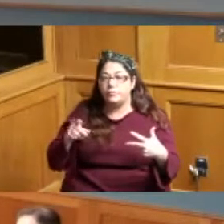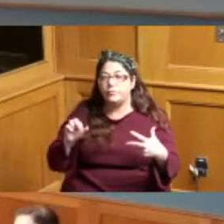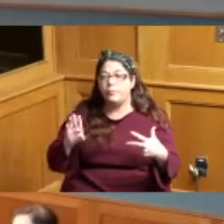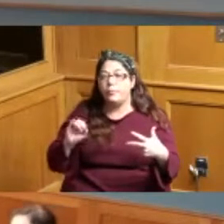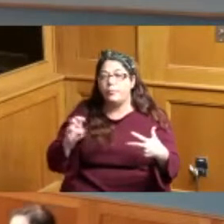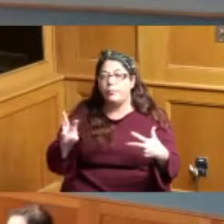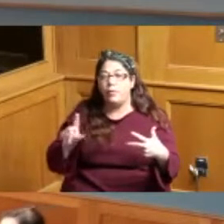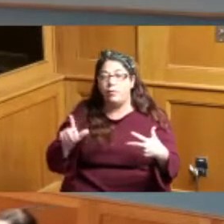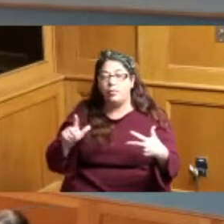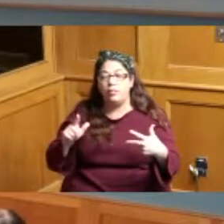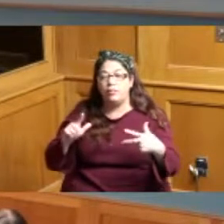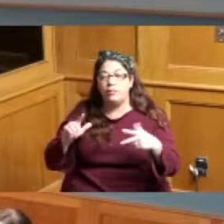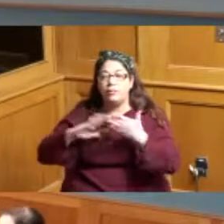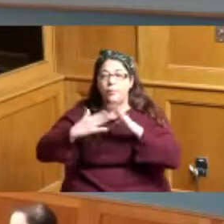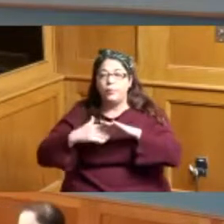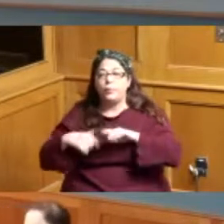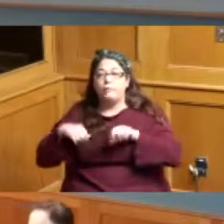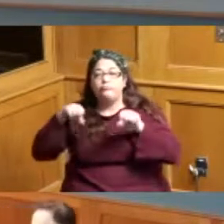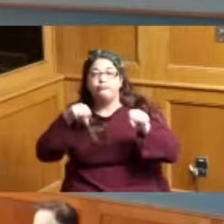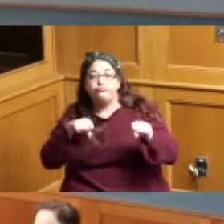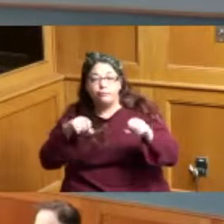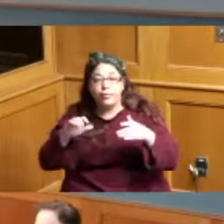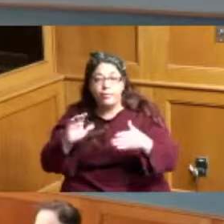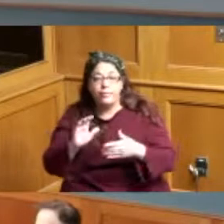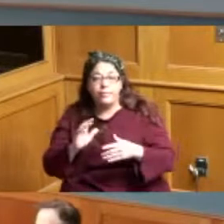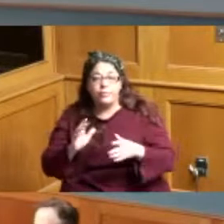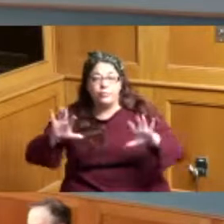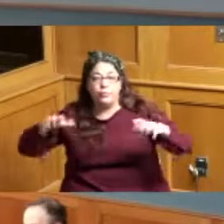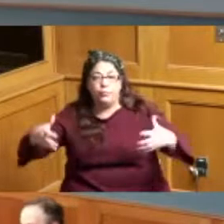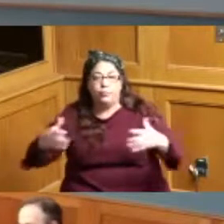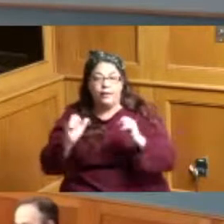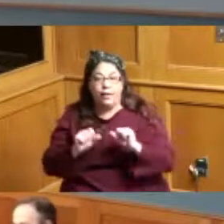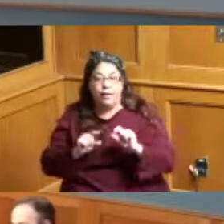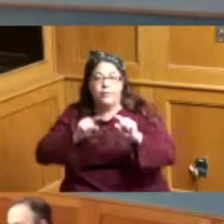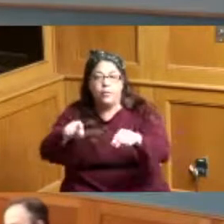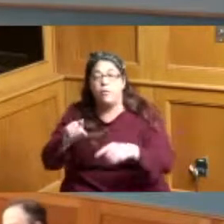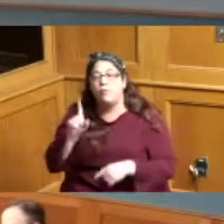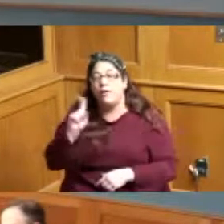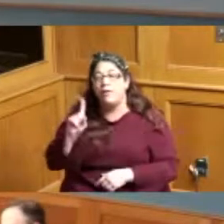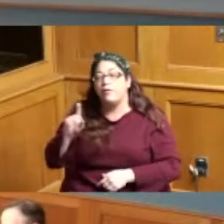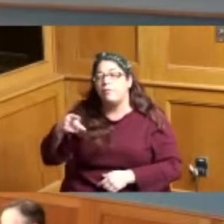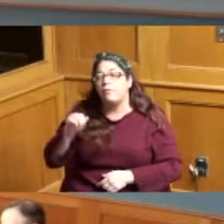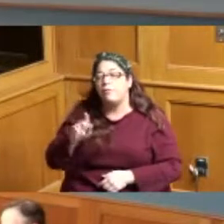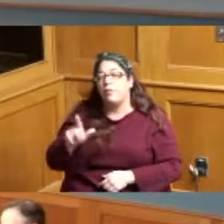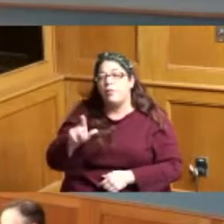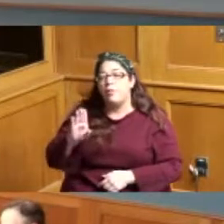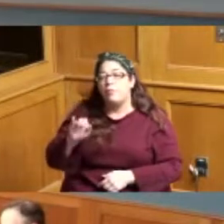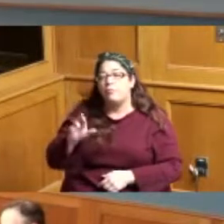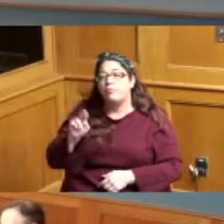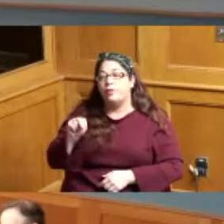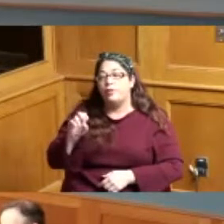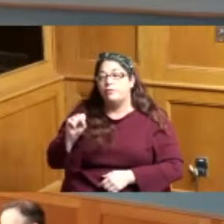Stadium we have Jeff Aluotto down he's gonna do an introduction if that's okay you brought the item